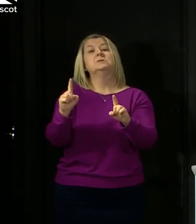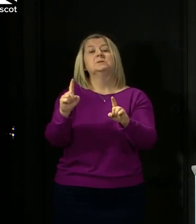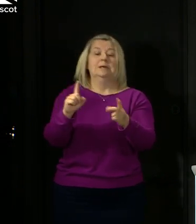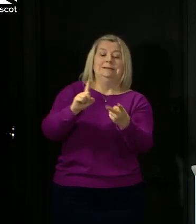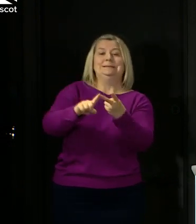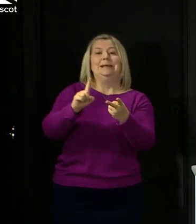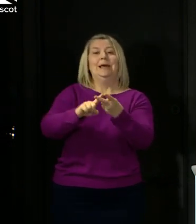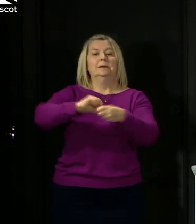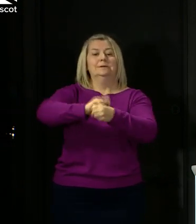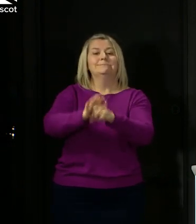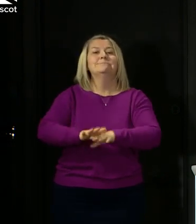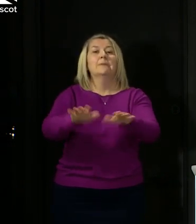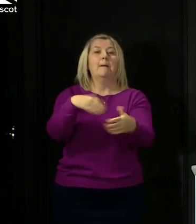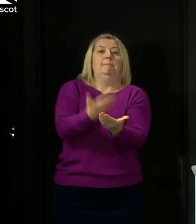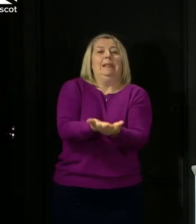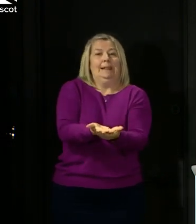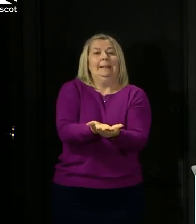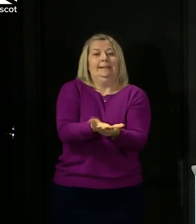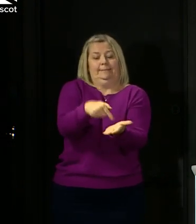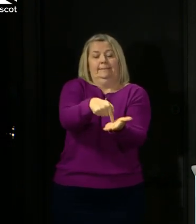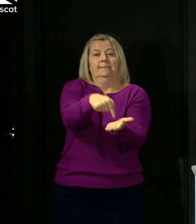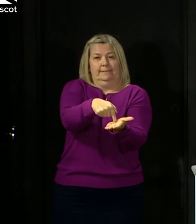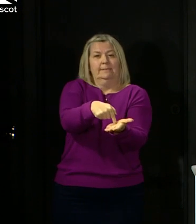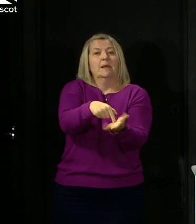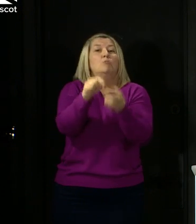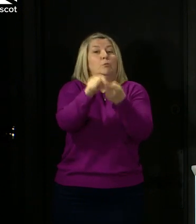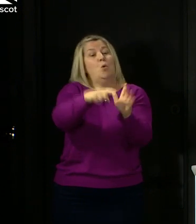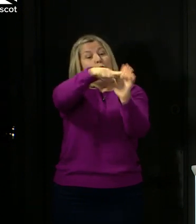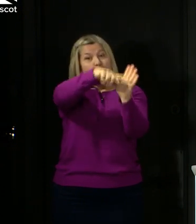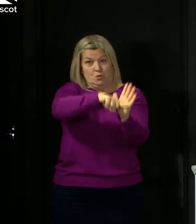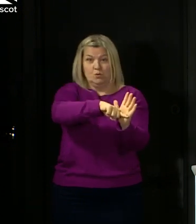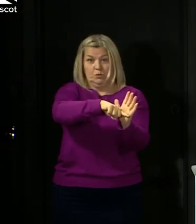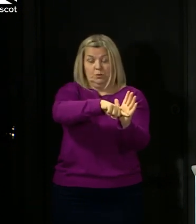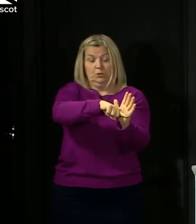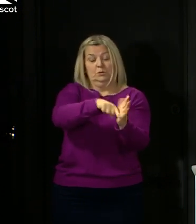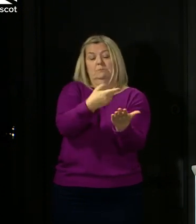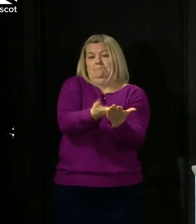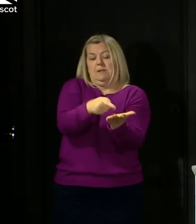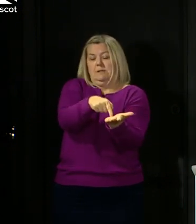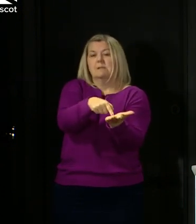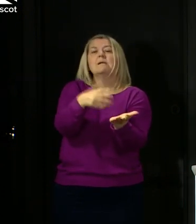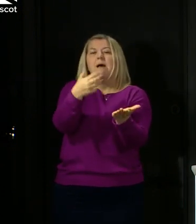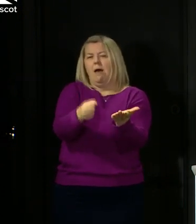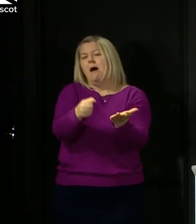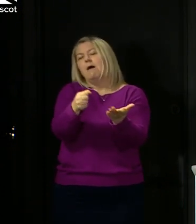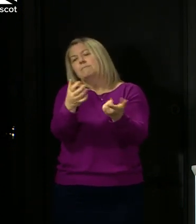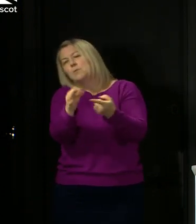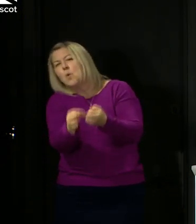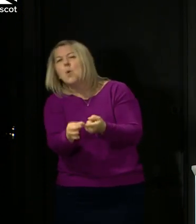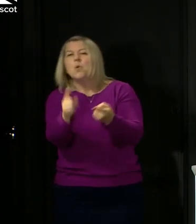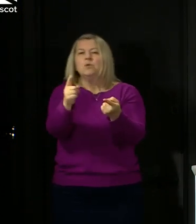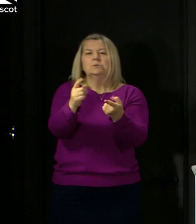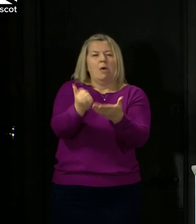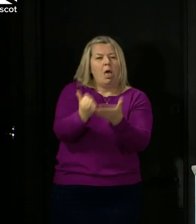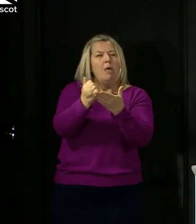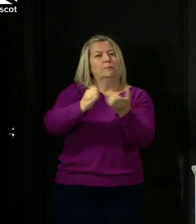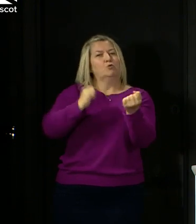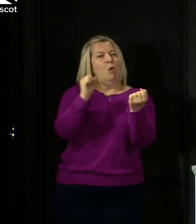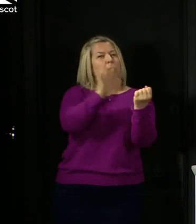The Bill includes a range further measures, to help Scotland through this pandemic. Among